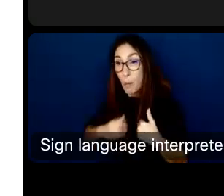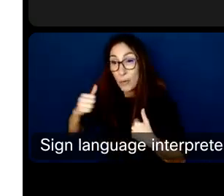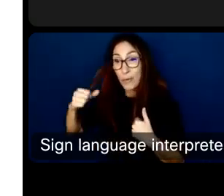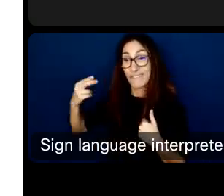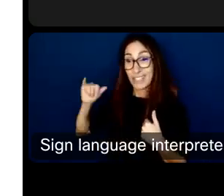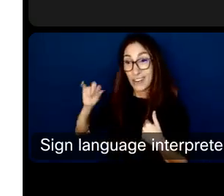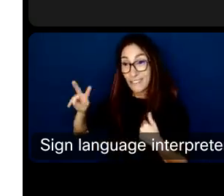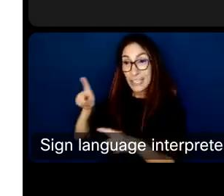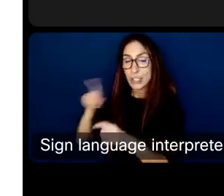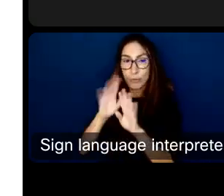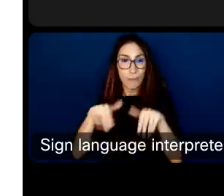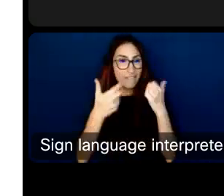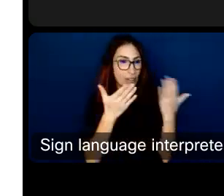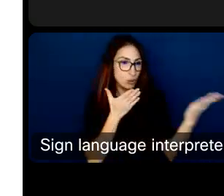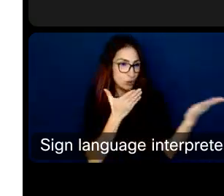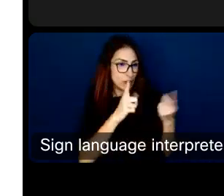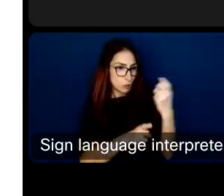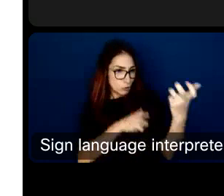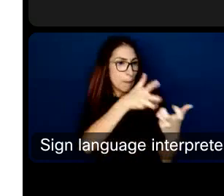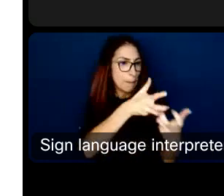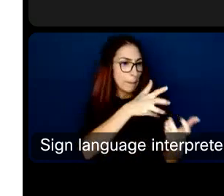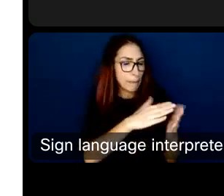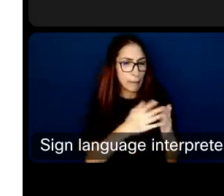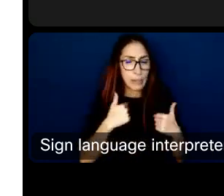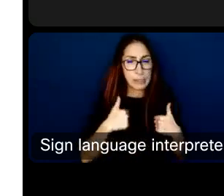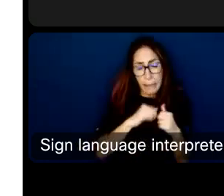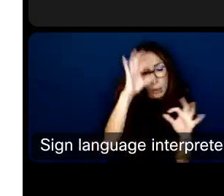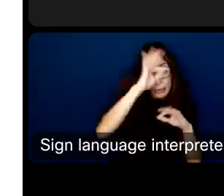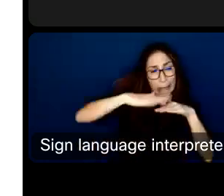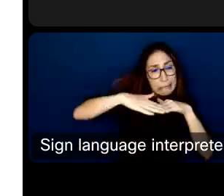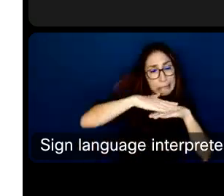knows better what it's like to live with HIV than a person with